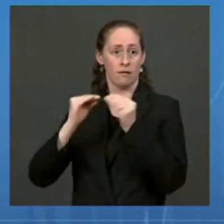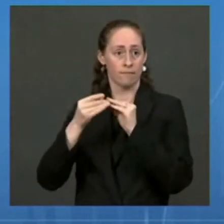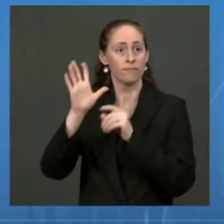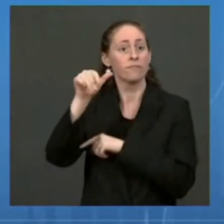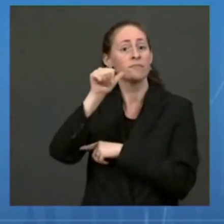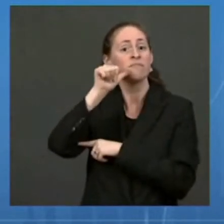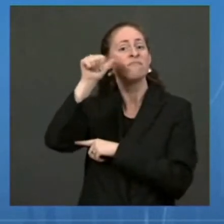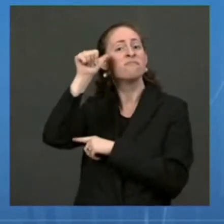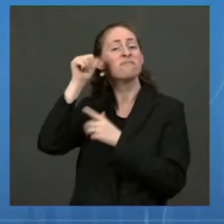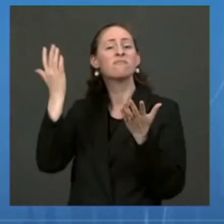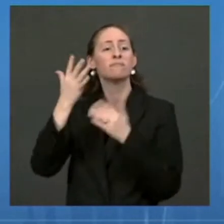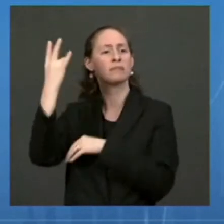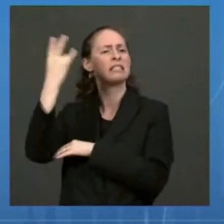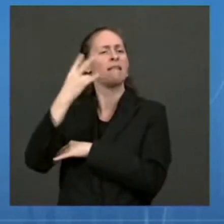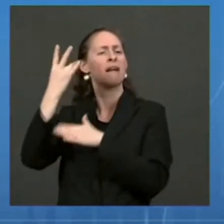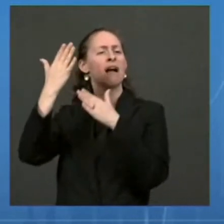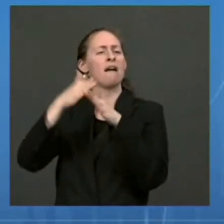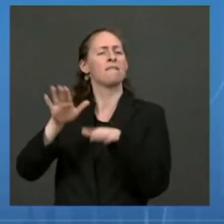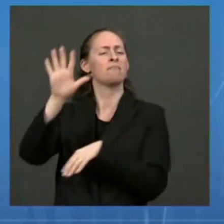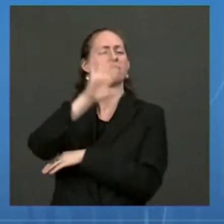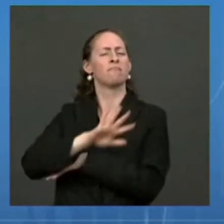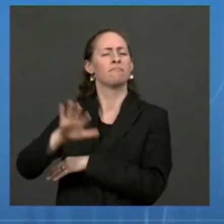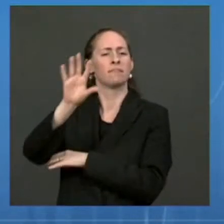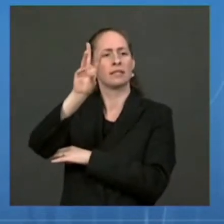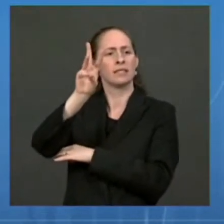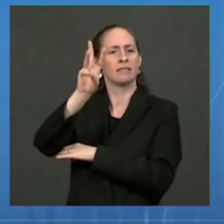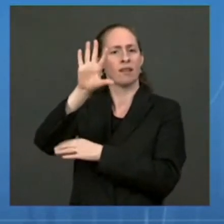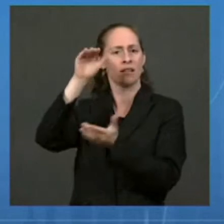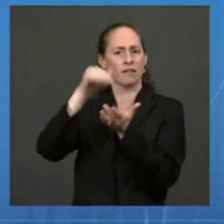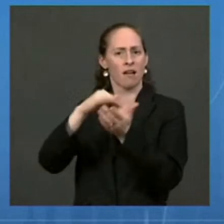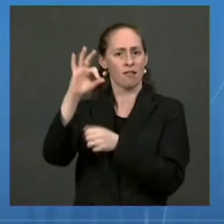CLOSER LOOK OF THE CURRENT STATE OF THE PANDEMIC.